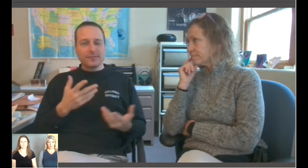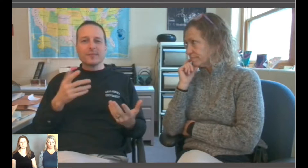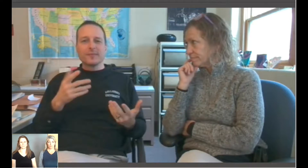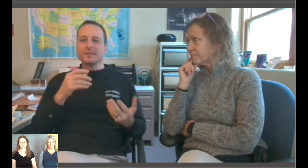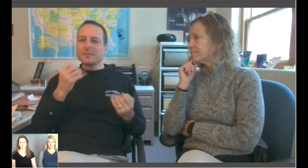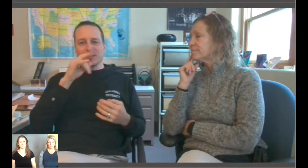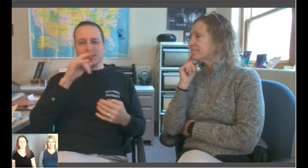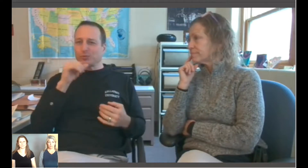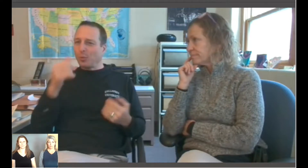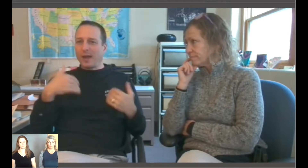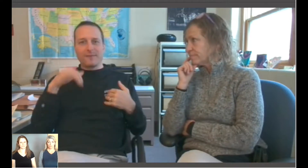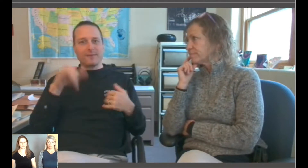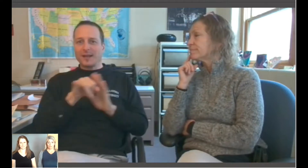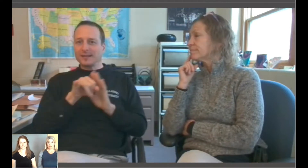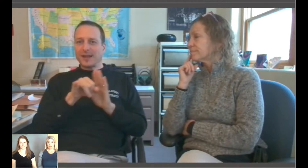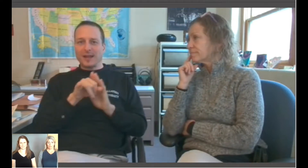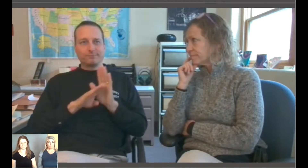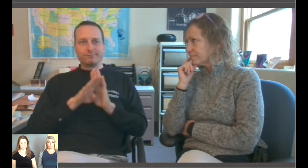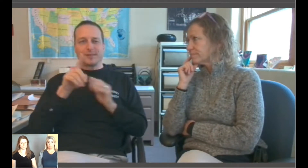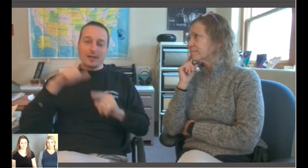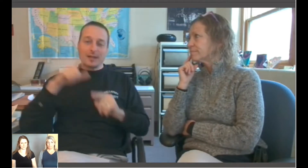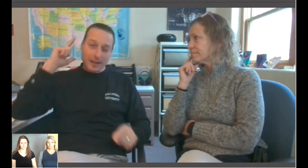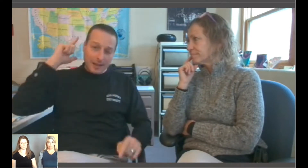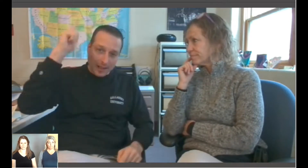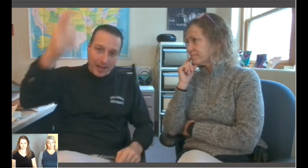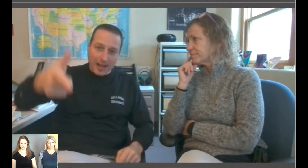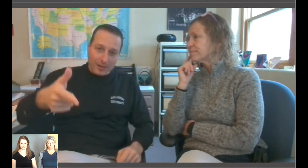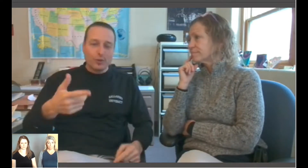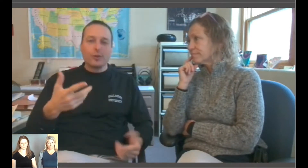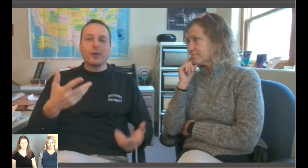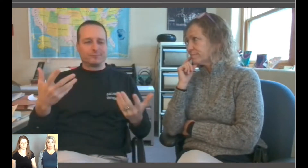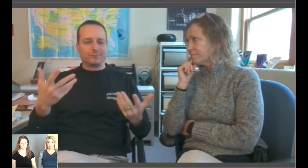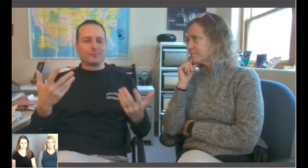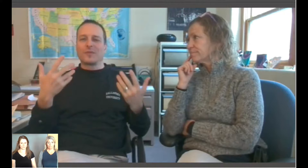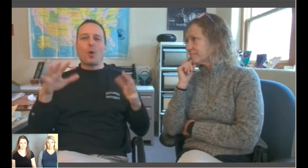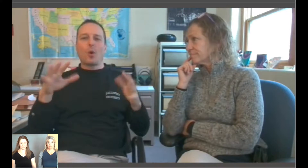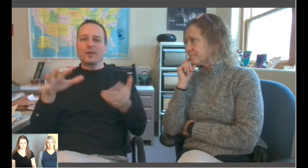Children do not have to identify this way. They can develop that currently.